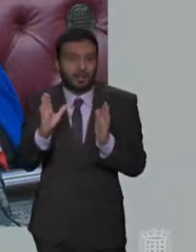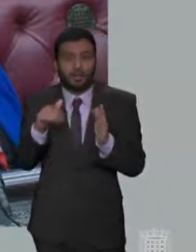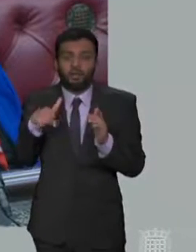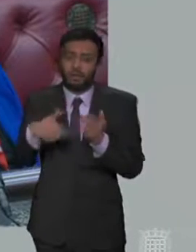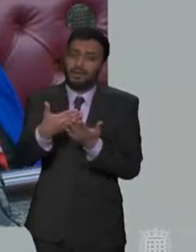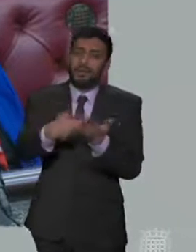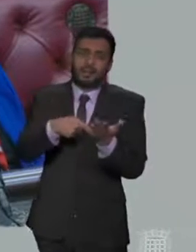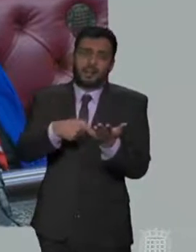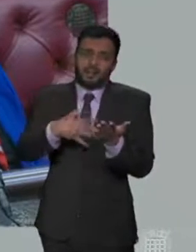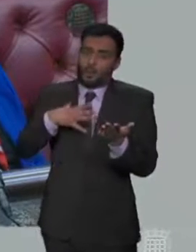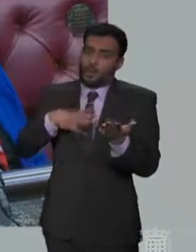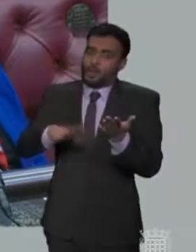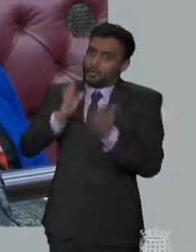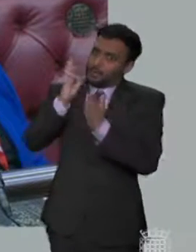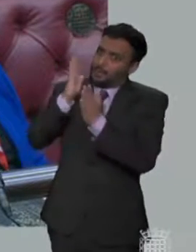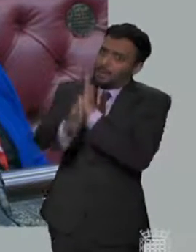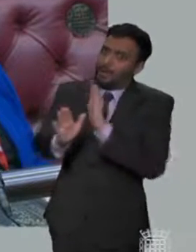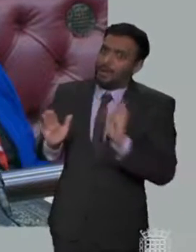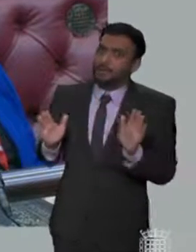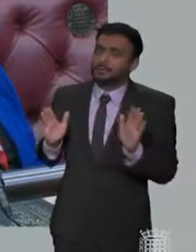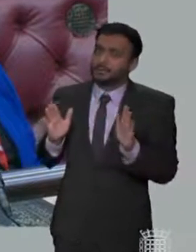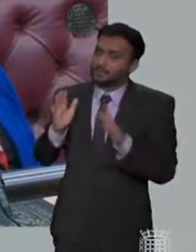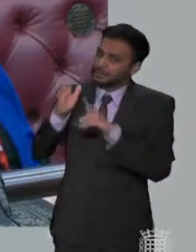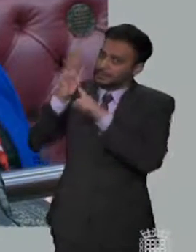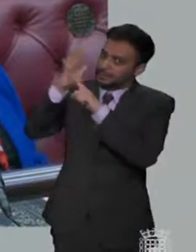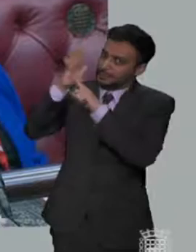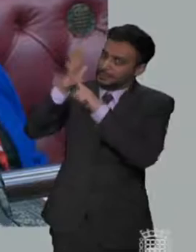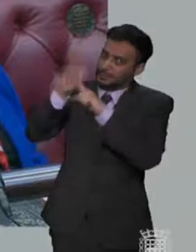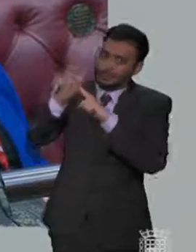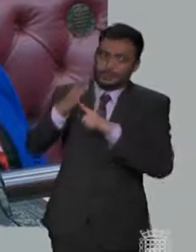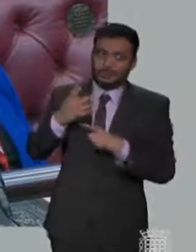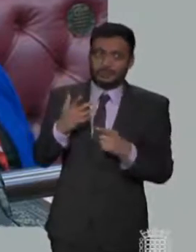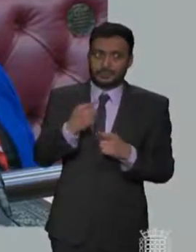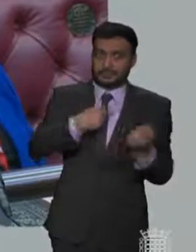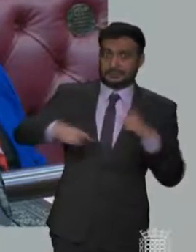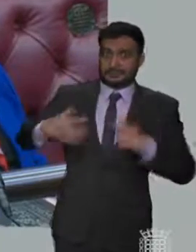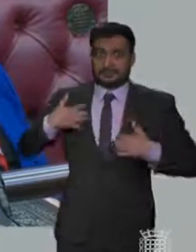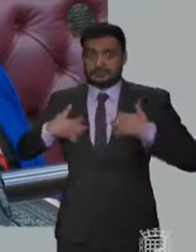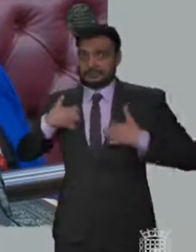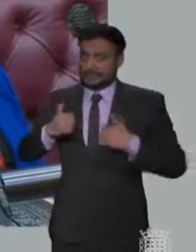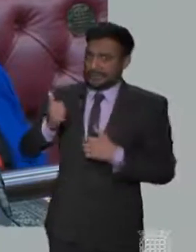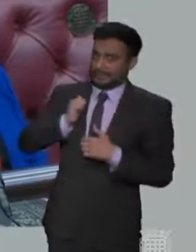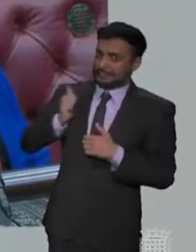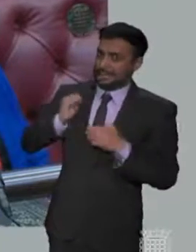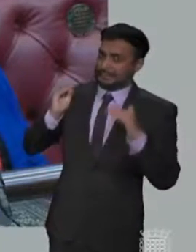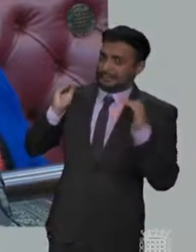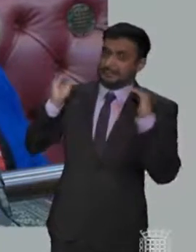important expectations are high commitment is high and as as with the previous uh private members but